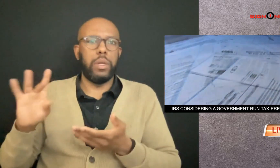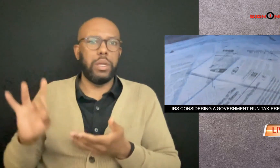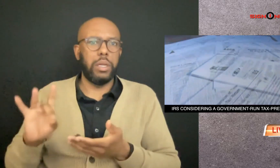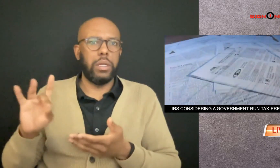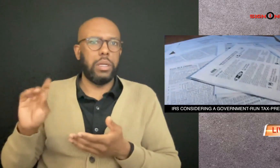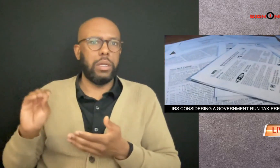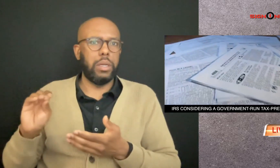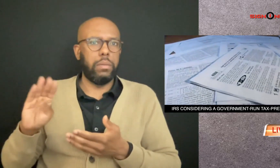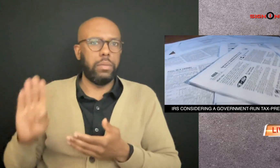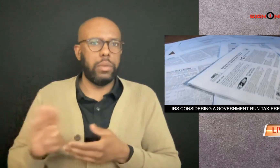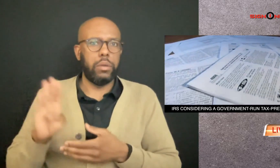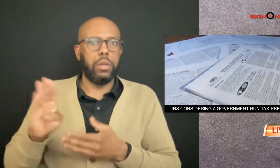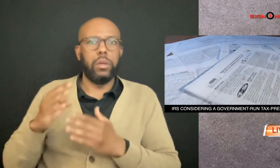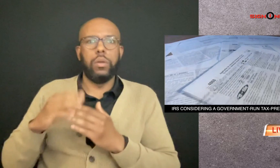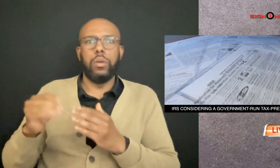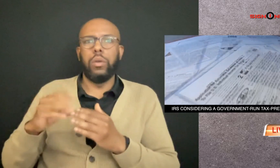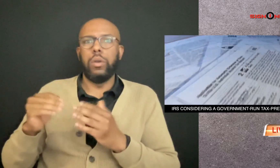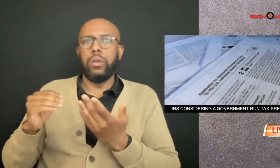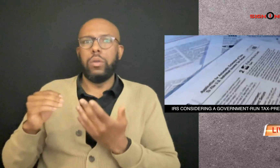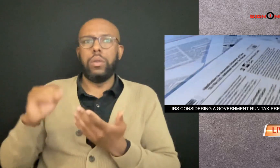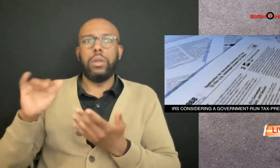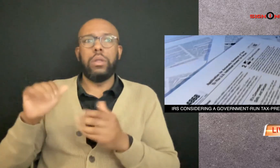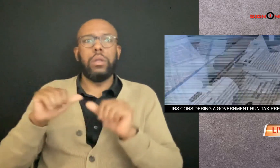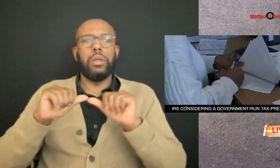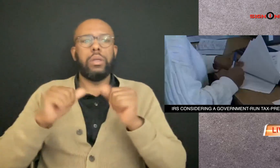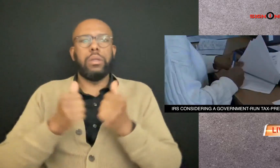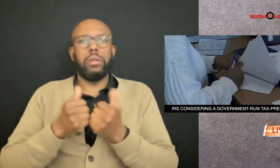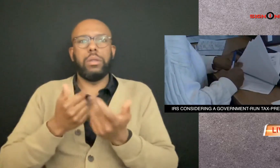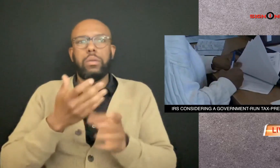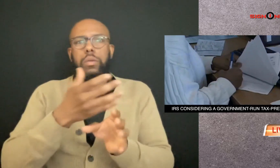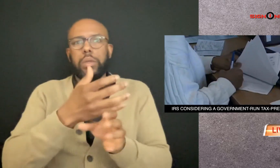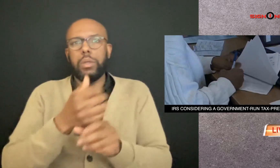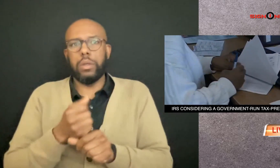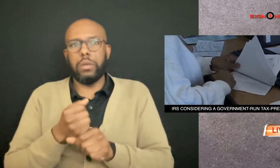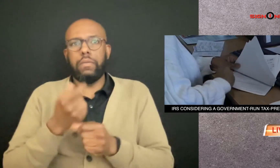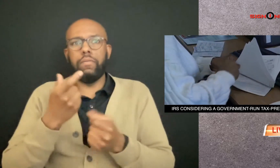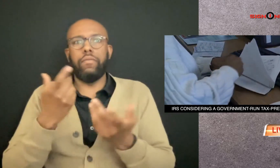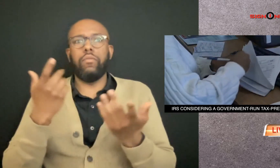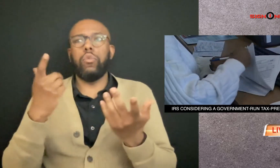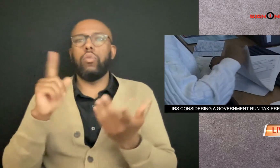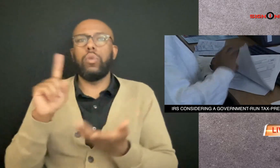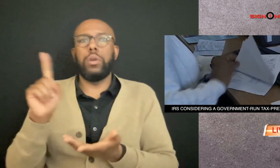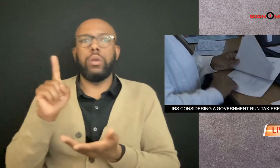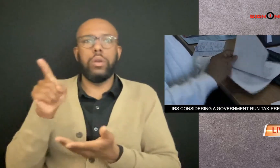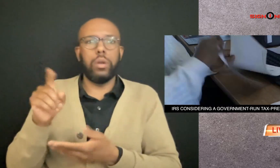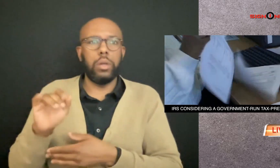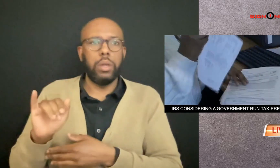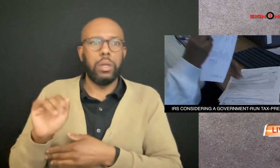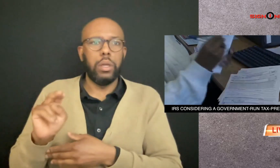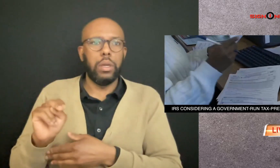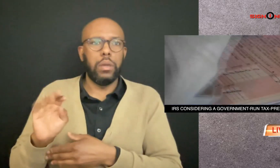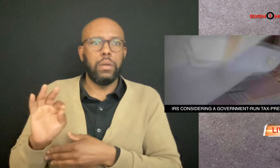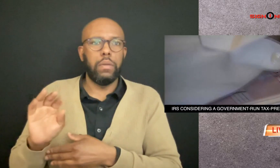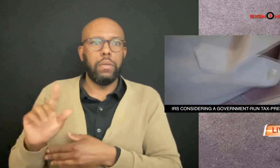the system would be funded by the $80 billion agency received from the inflation reduction